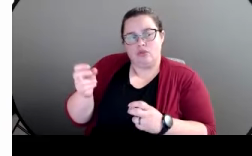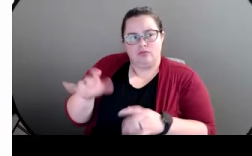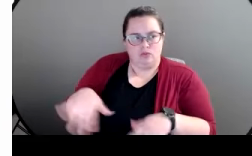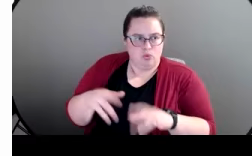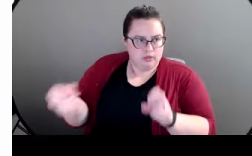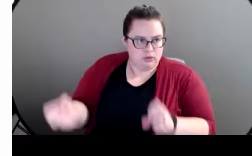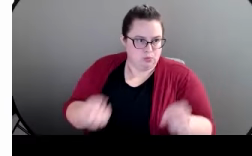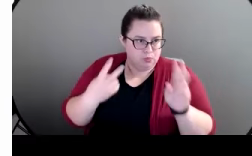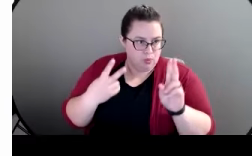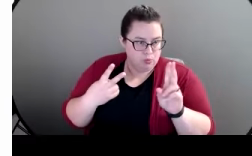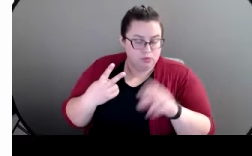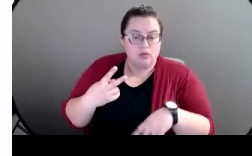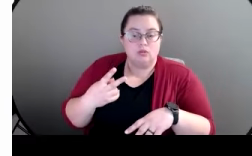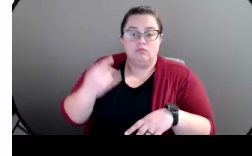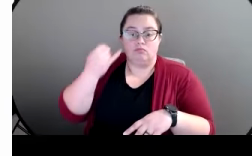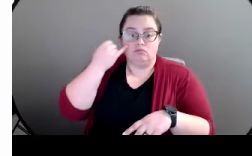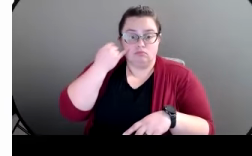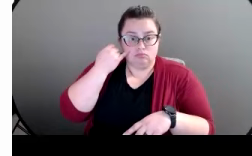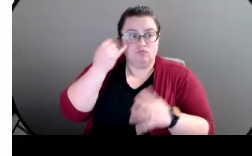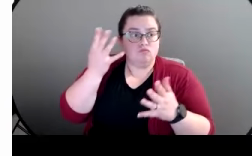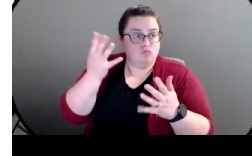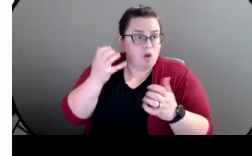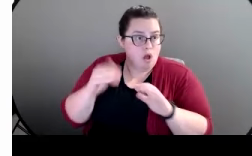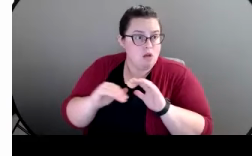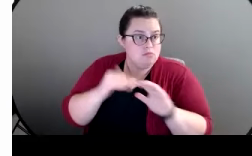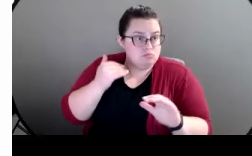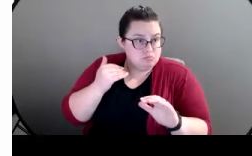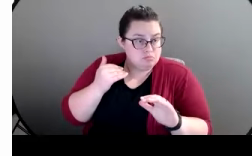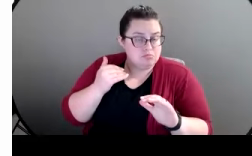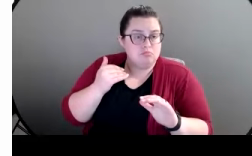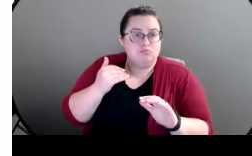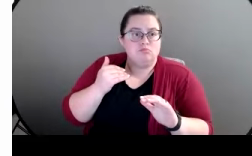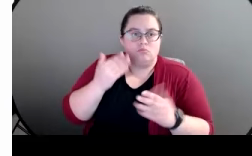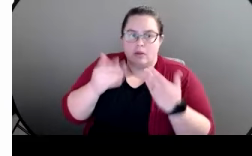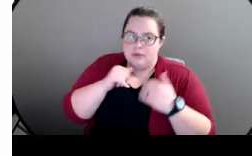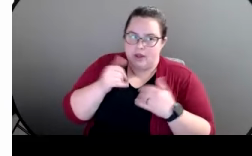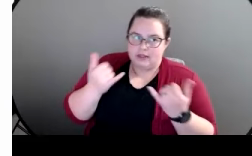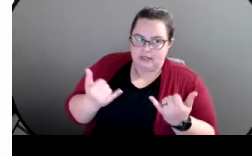If you want to email me, you know, maybe not today because I might lose it.